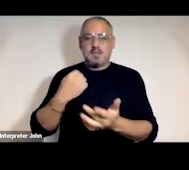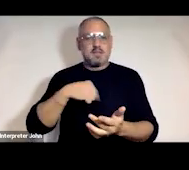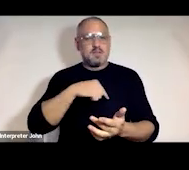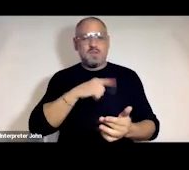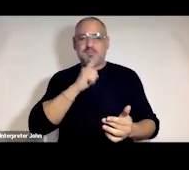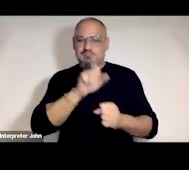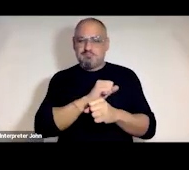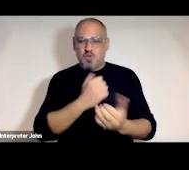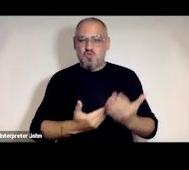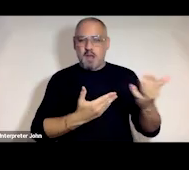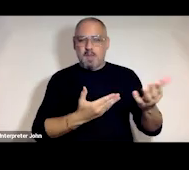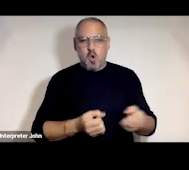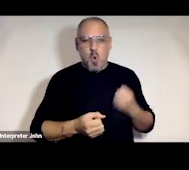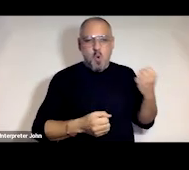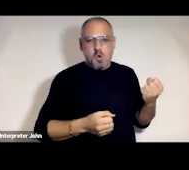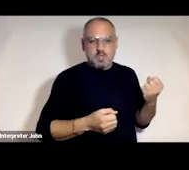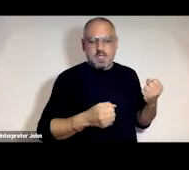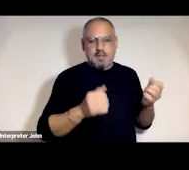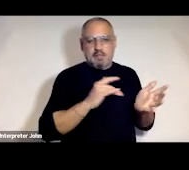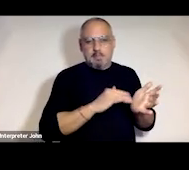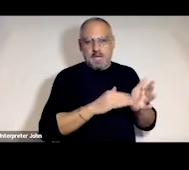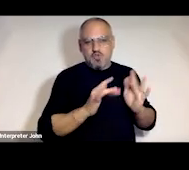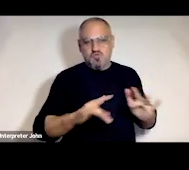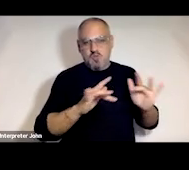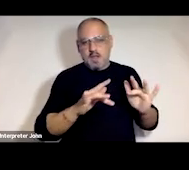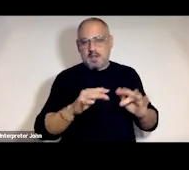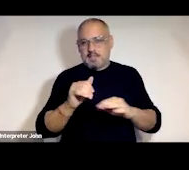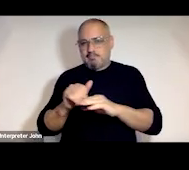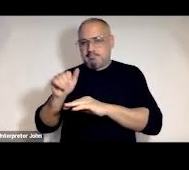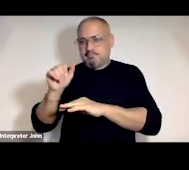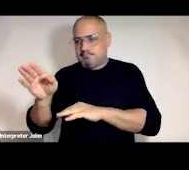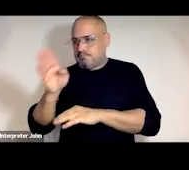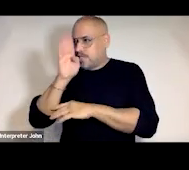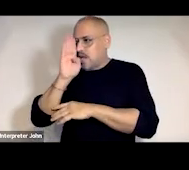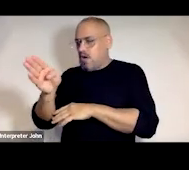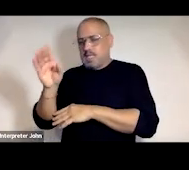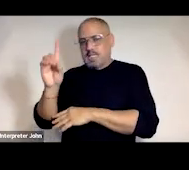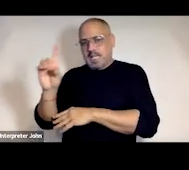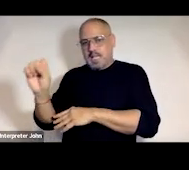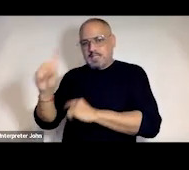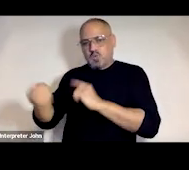just holding on to the medical records and submit those directly to DDS once they receive the claim.